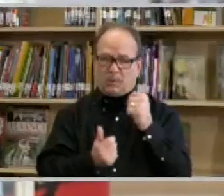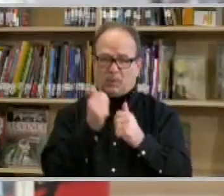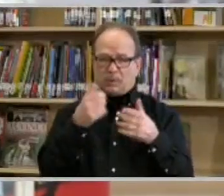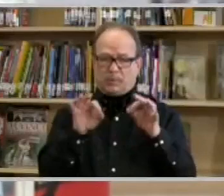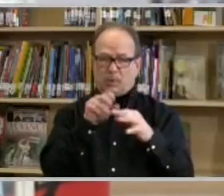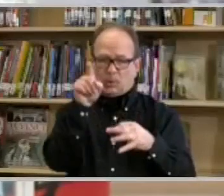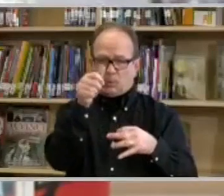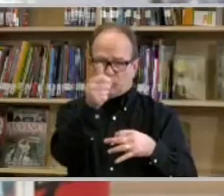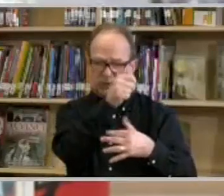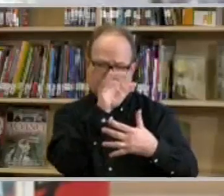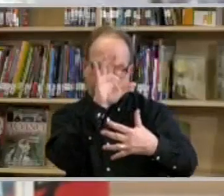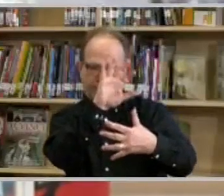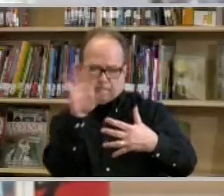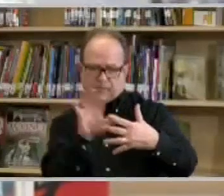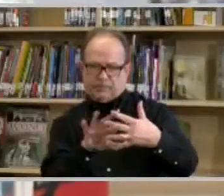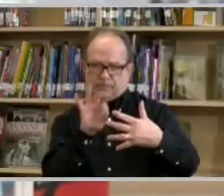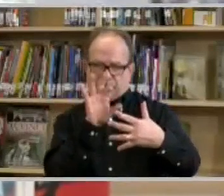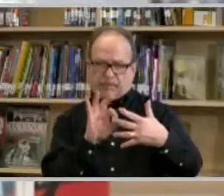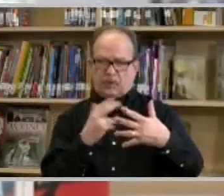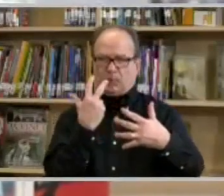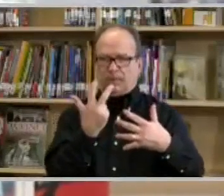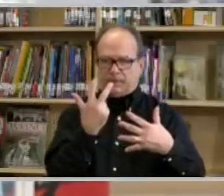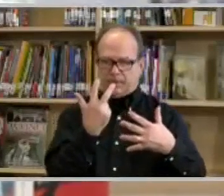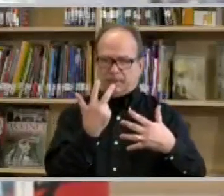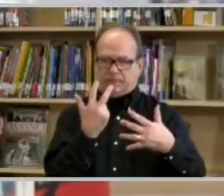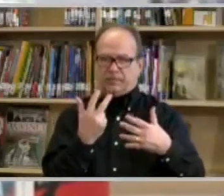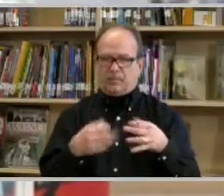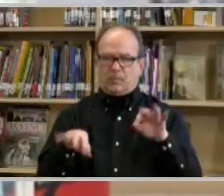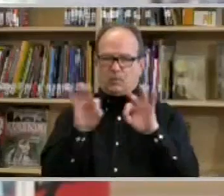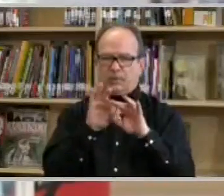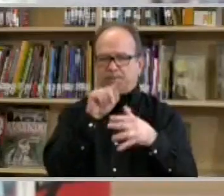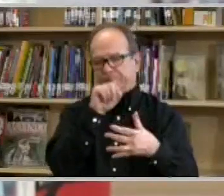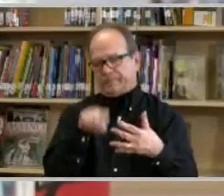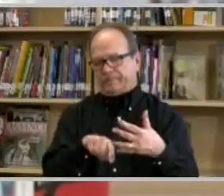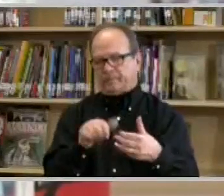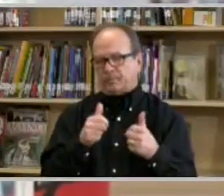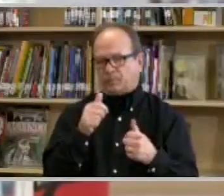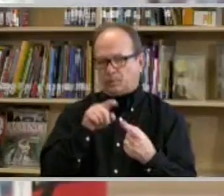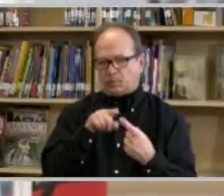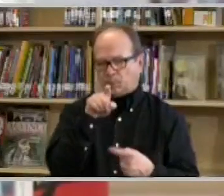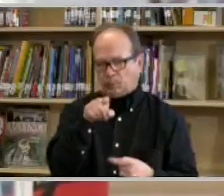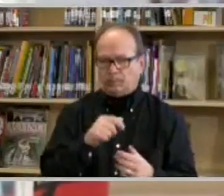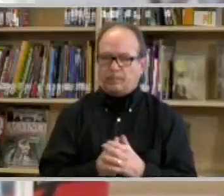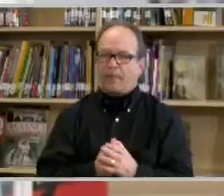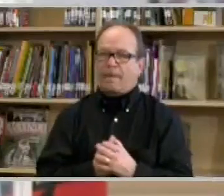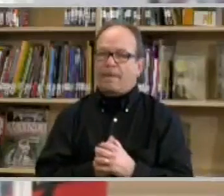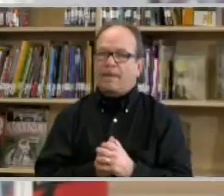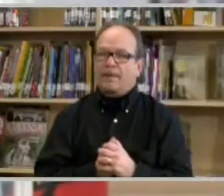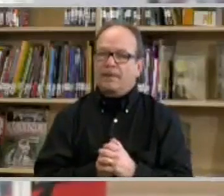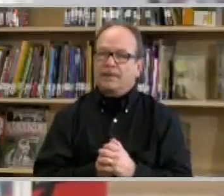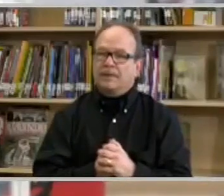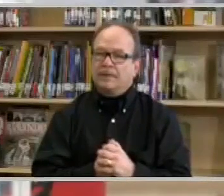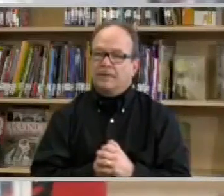THREE THINGS THAT WERE MOST EFFECTIVE IN YOUR VIEW, WHAT